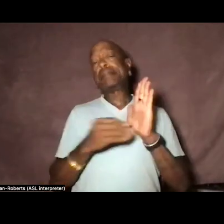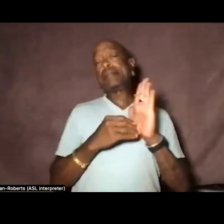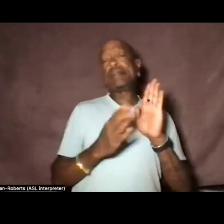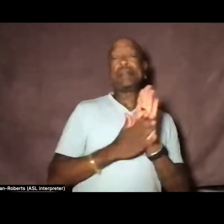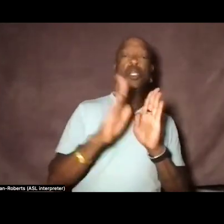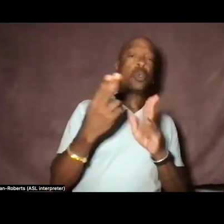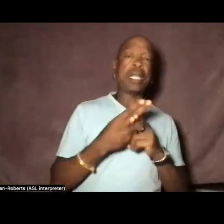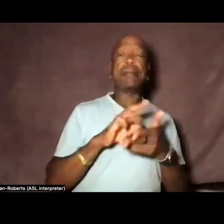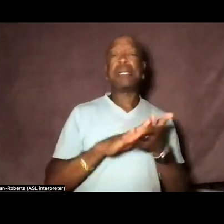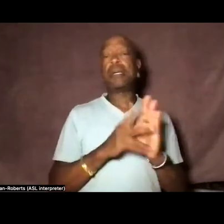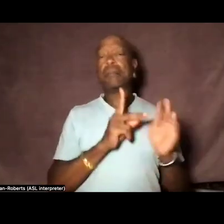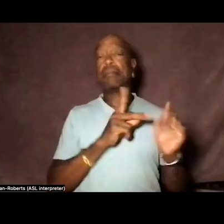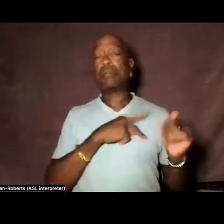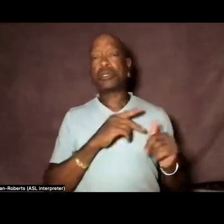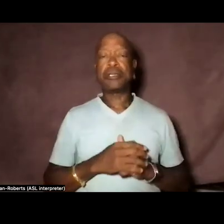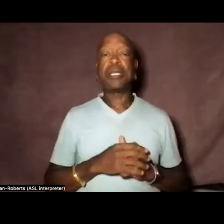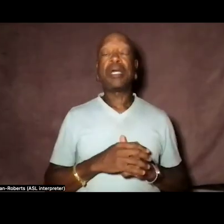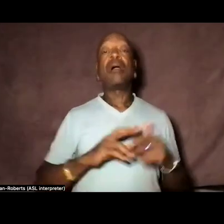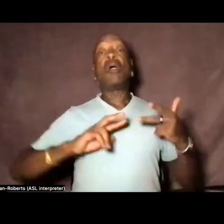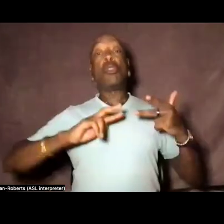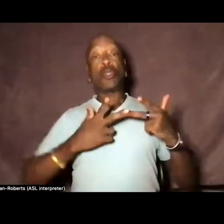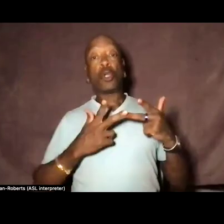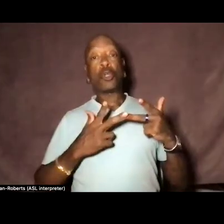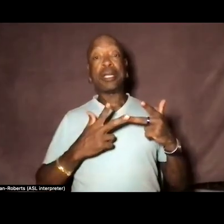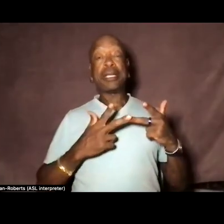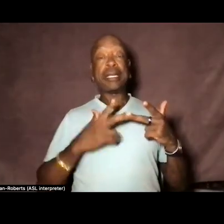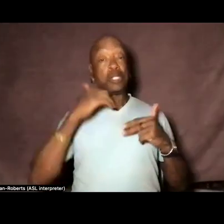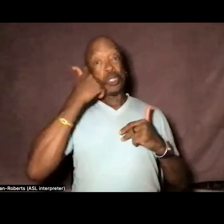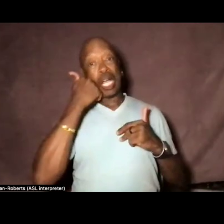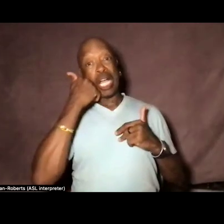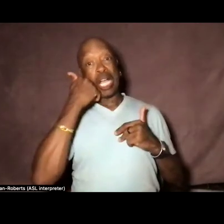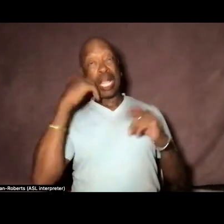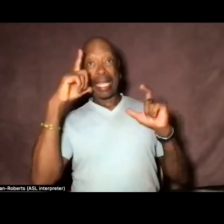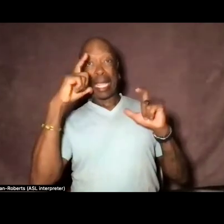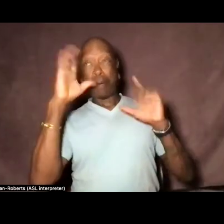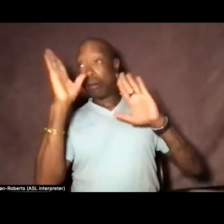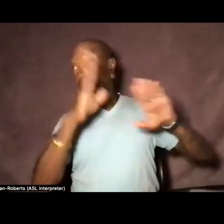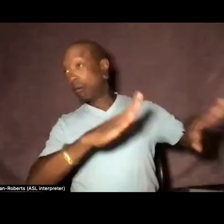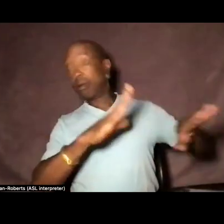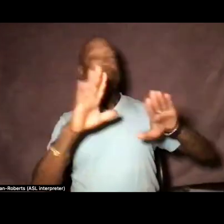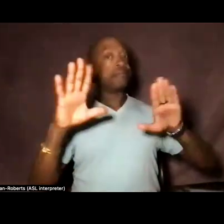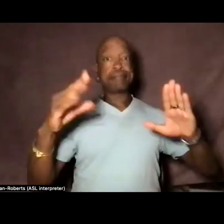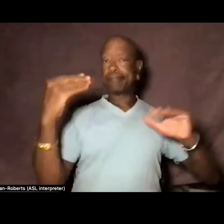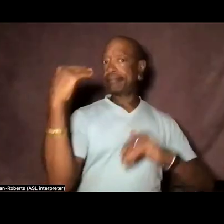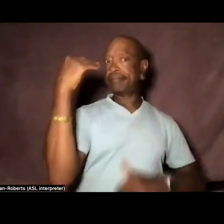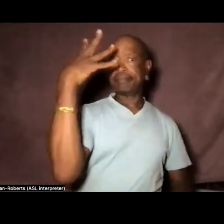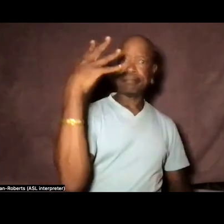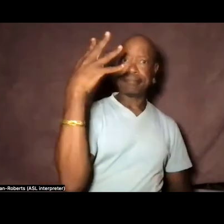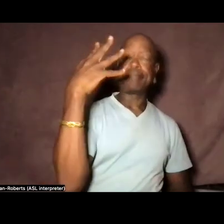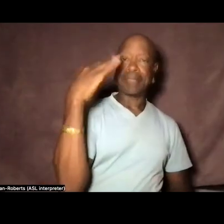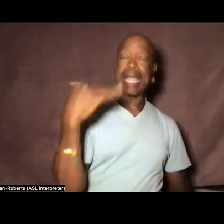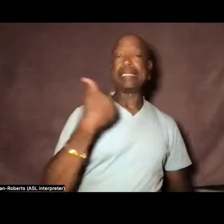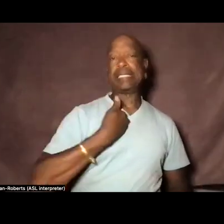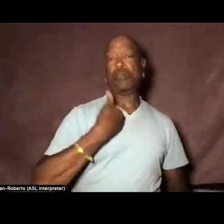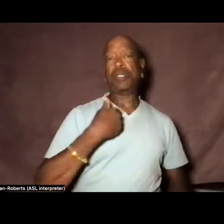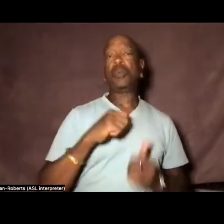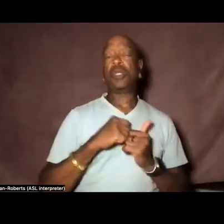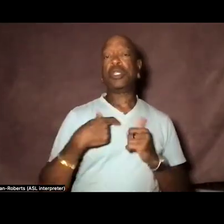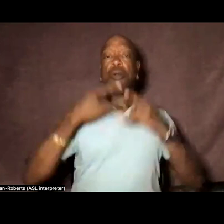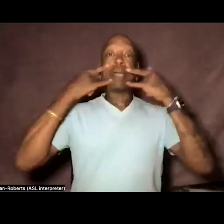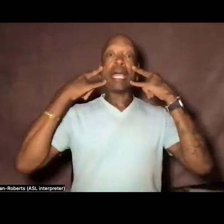third don't be camera shy a picture is worth a thousand words take a selfie with your mask on